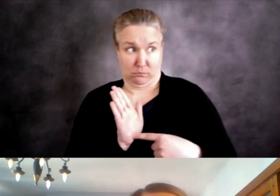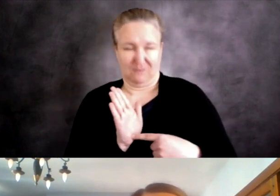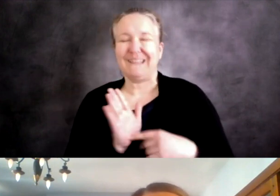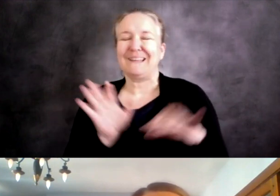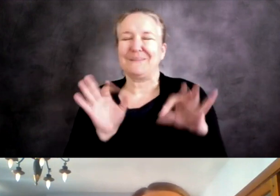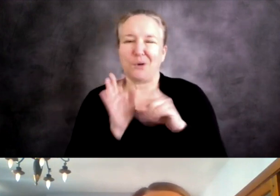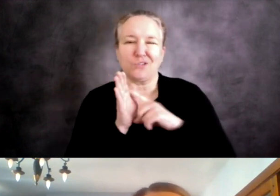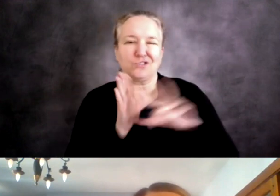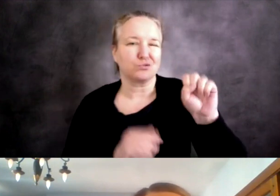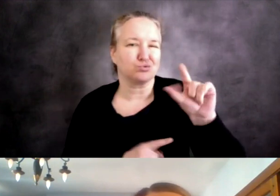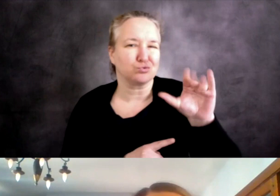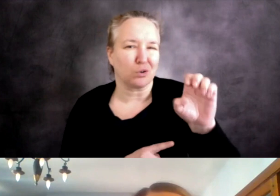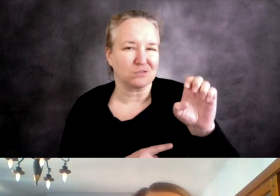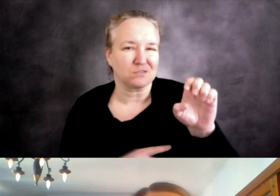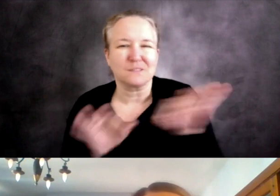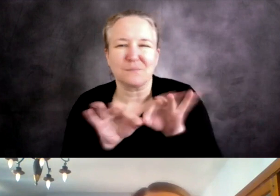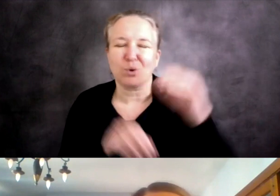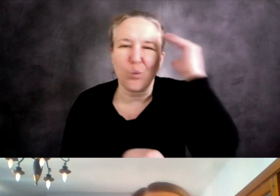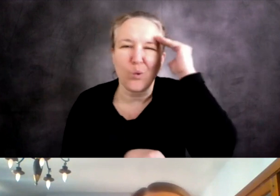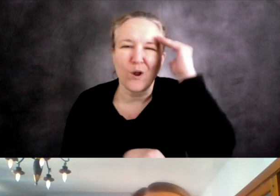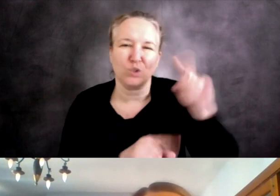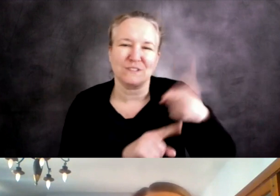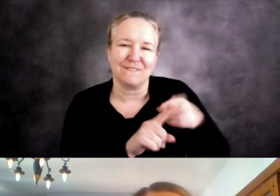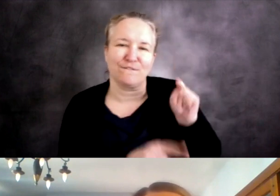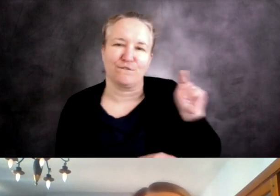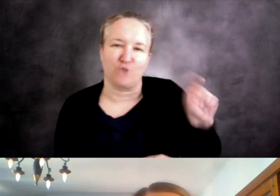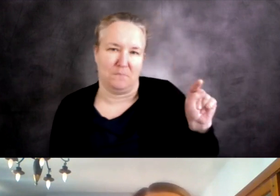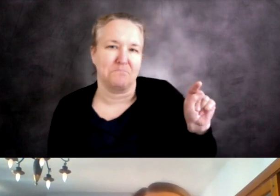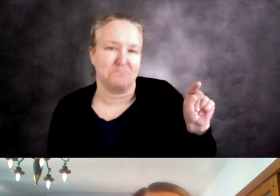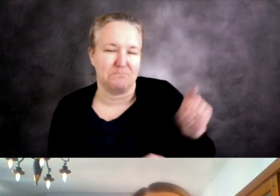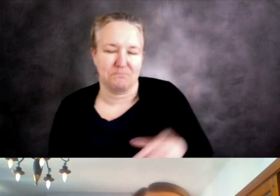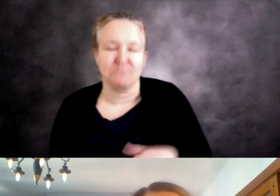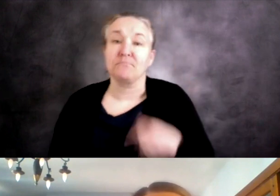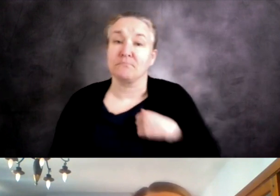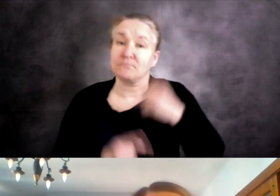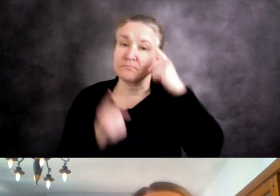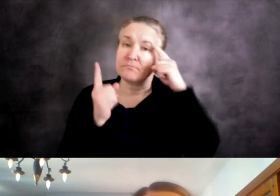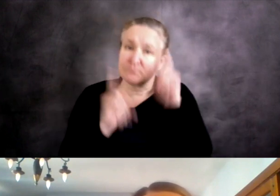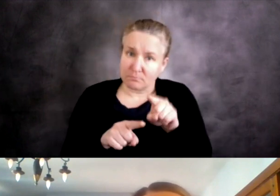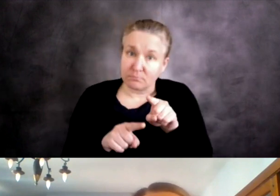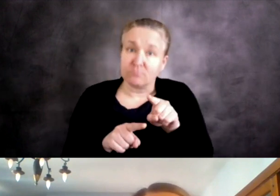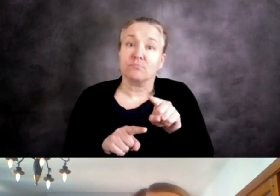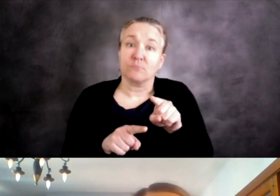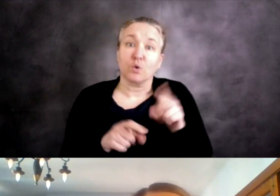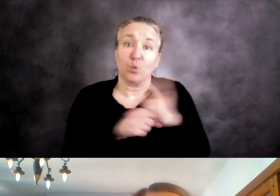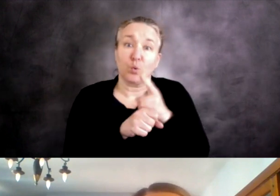just be aware of where the information is coming from and I agree, looking at dot gov websites